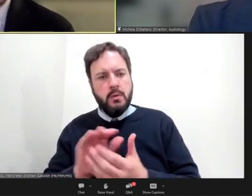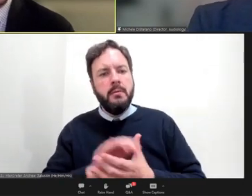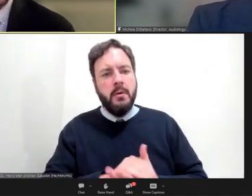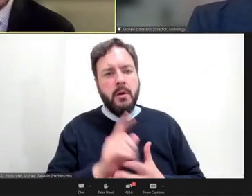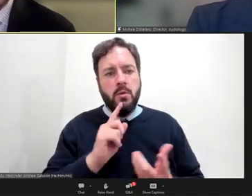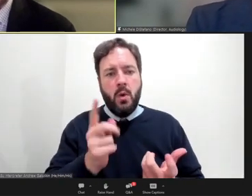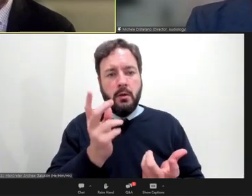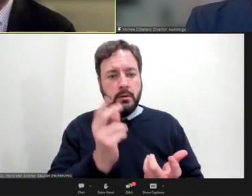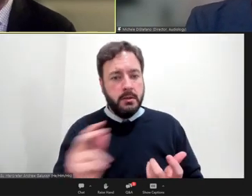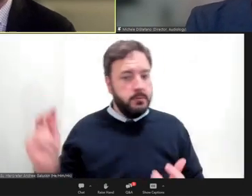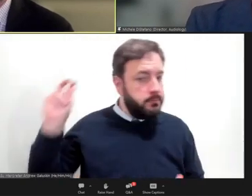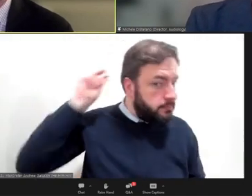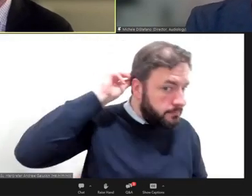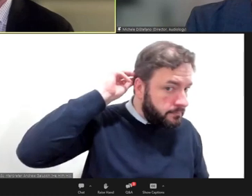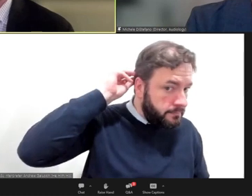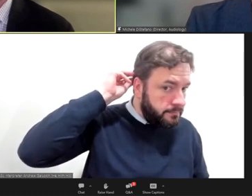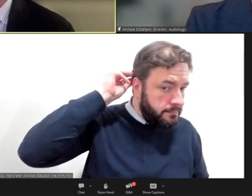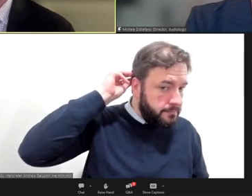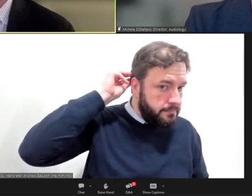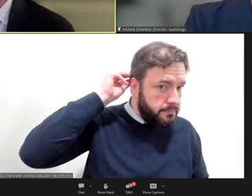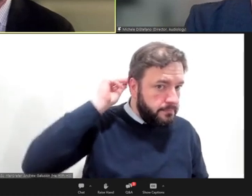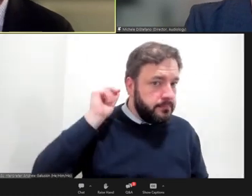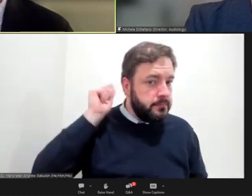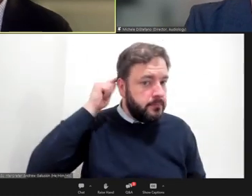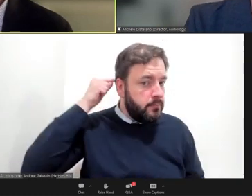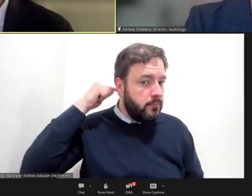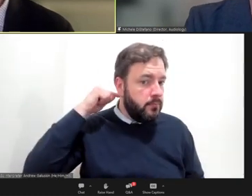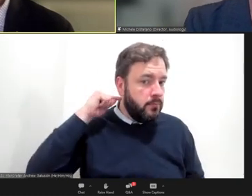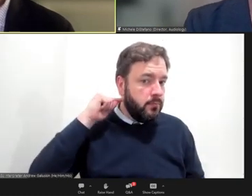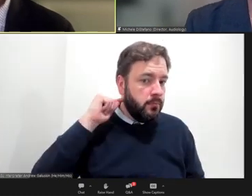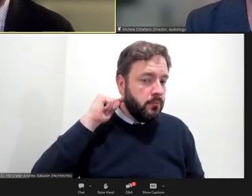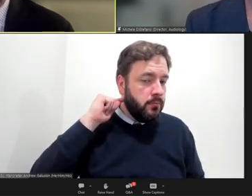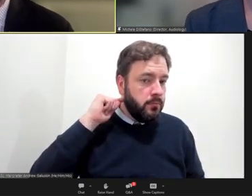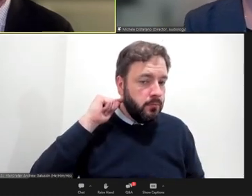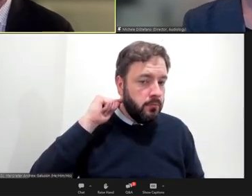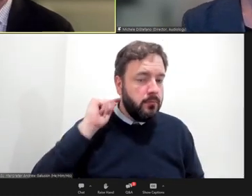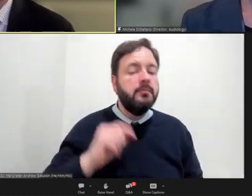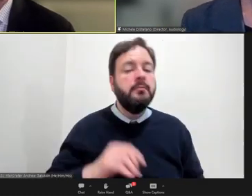something usually worn behind the ear, to conduct sound through the bone to get into the inner ear.